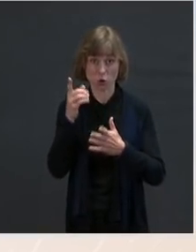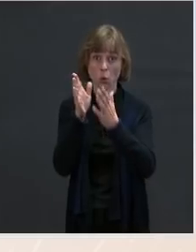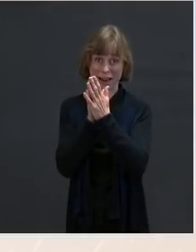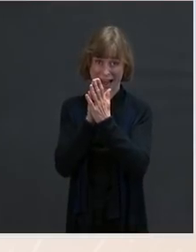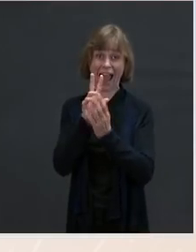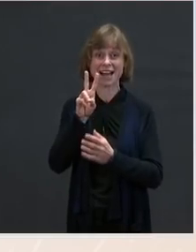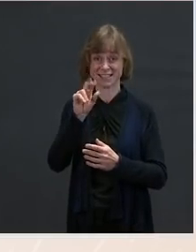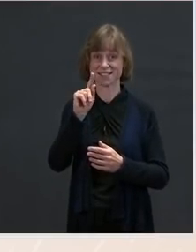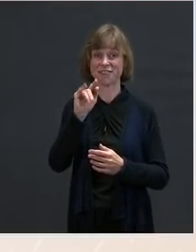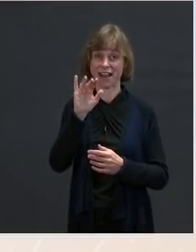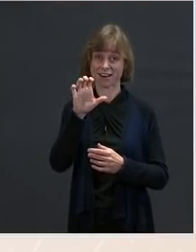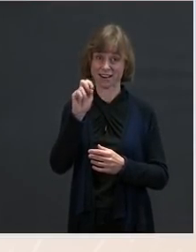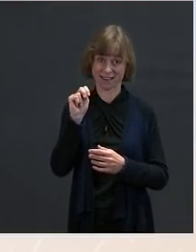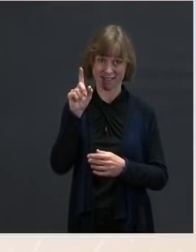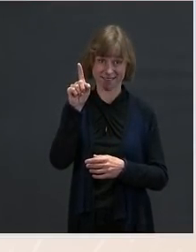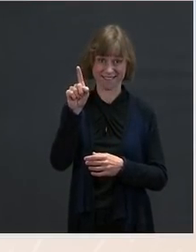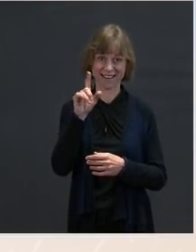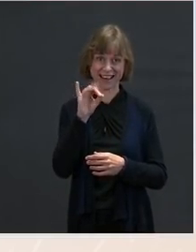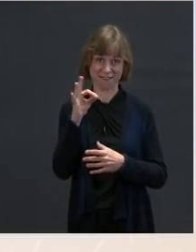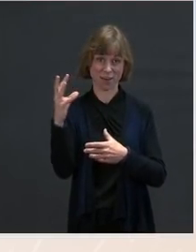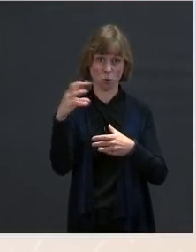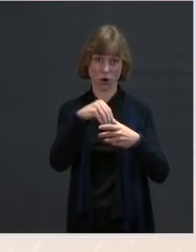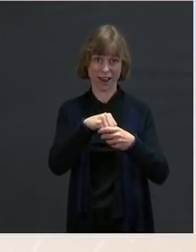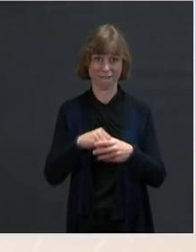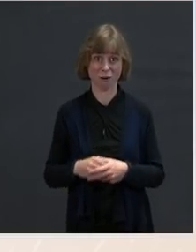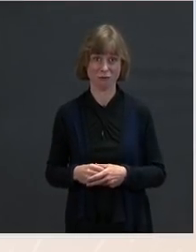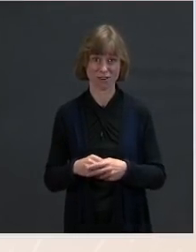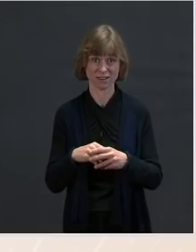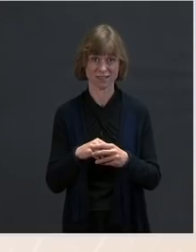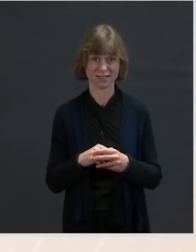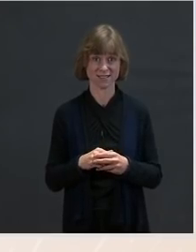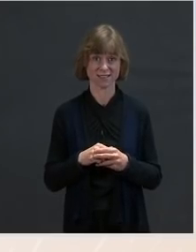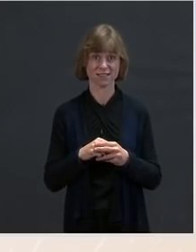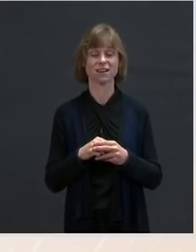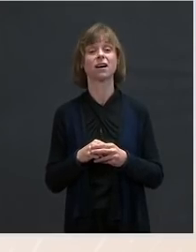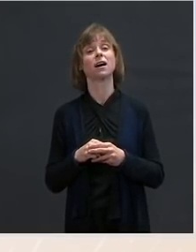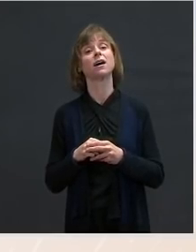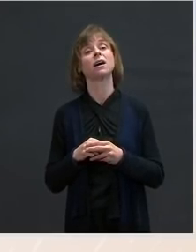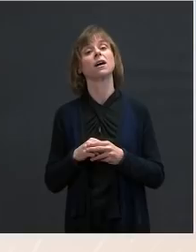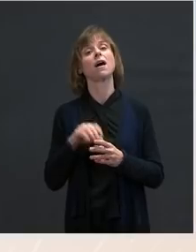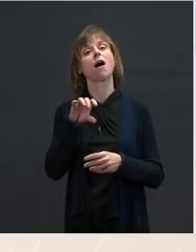if they have intention of getting engaged in some capacity. The Press: Right. The other question I have is that,